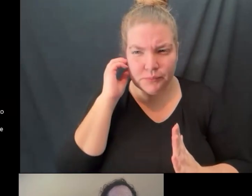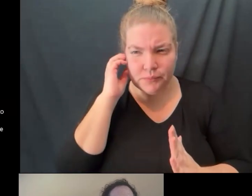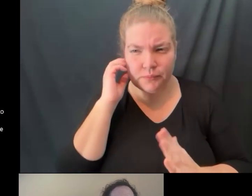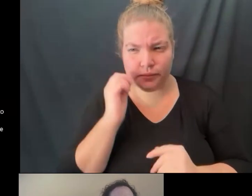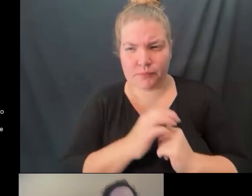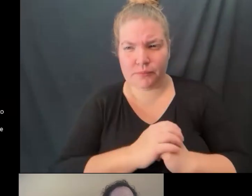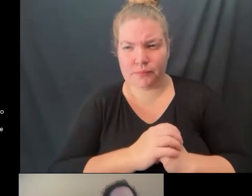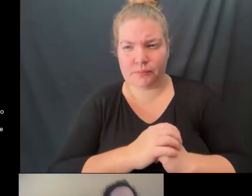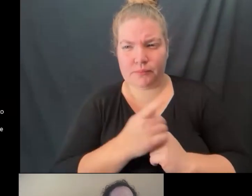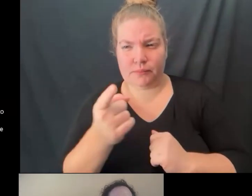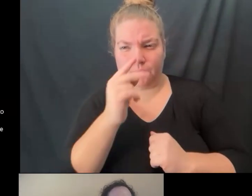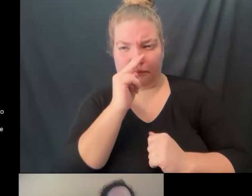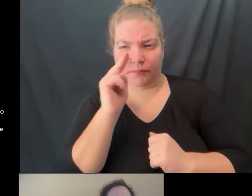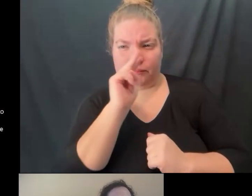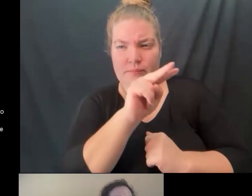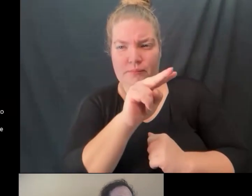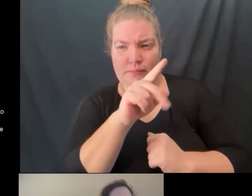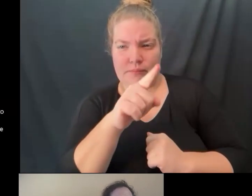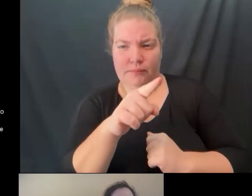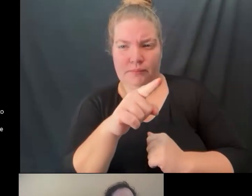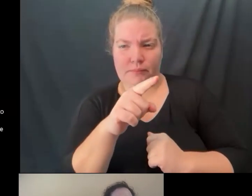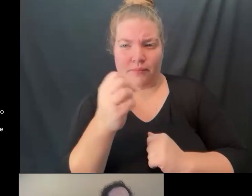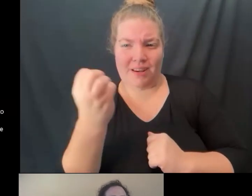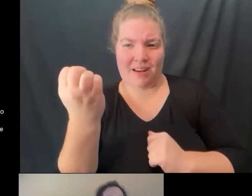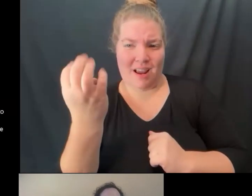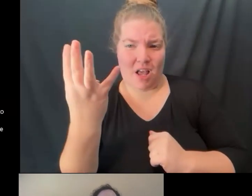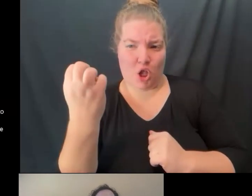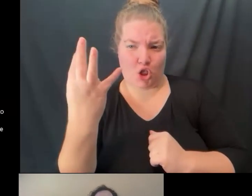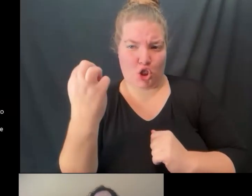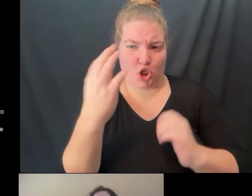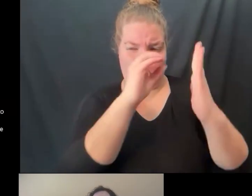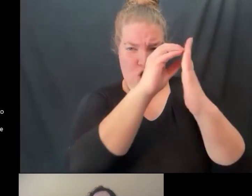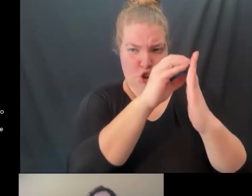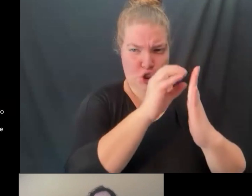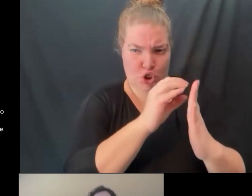So EN 301 549 is made up of 14 clauses,